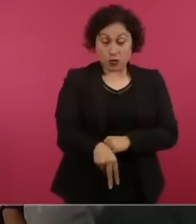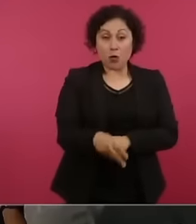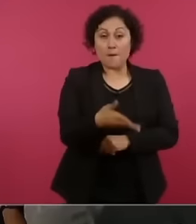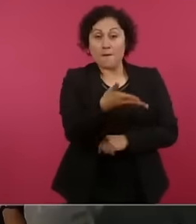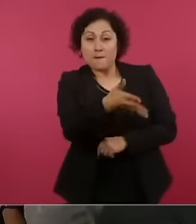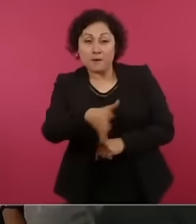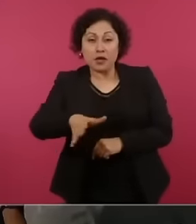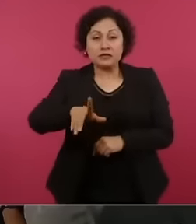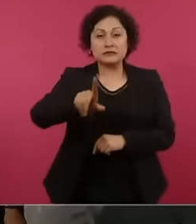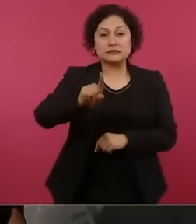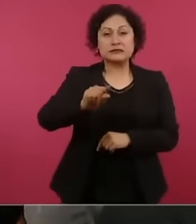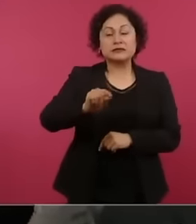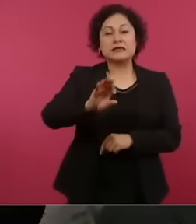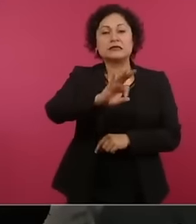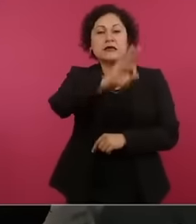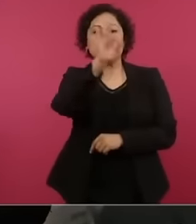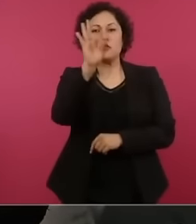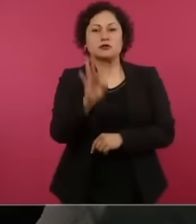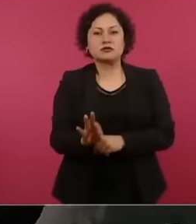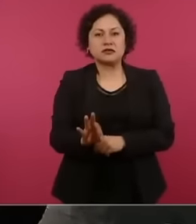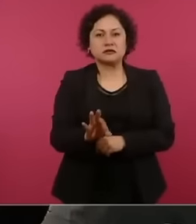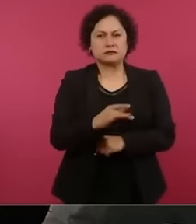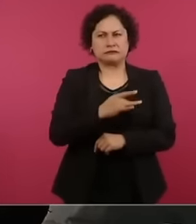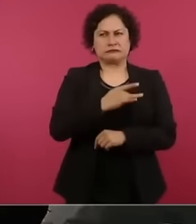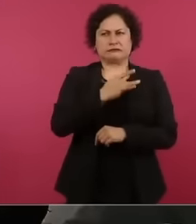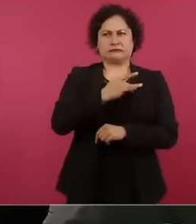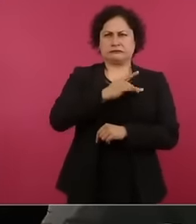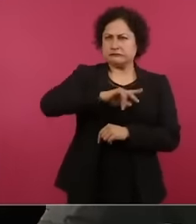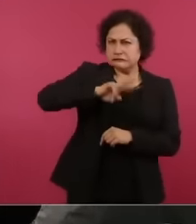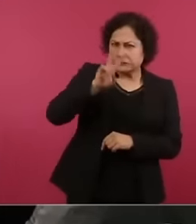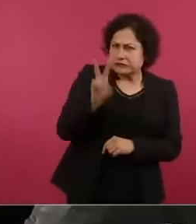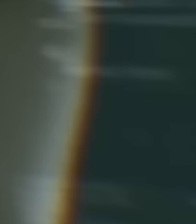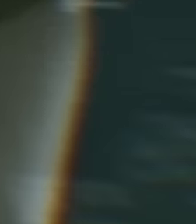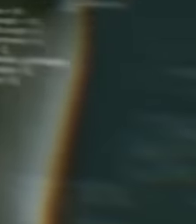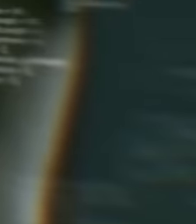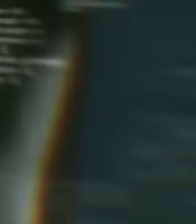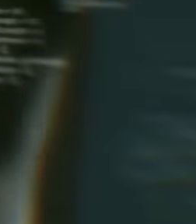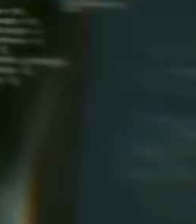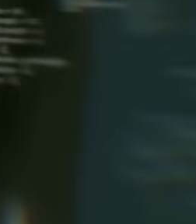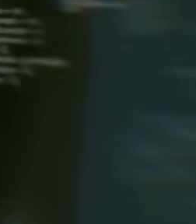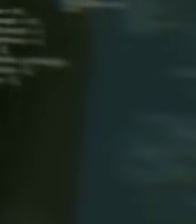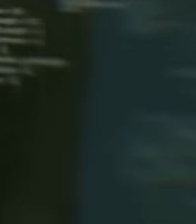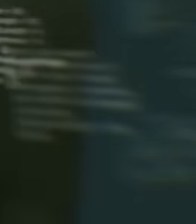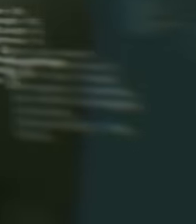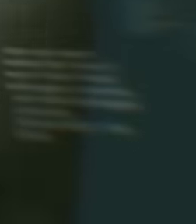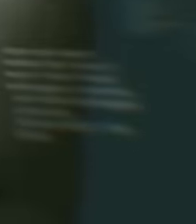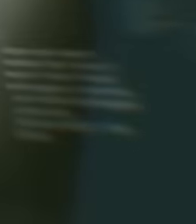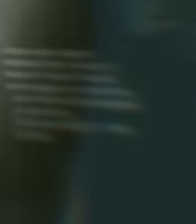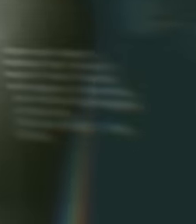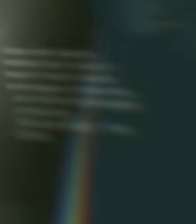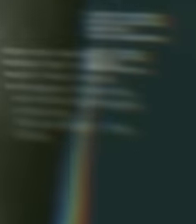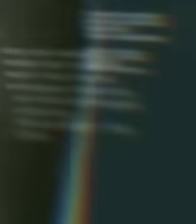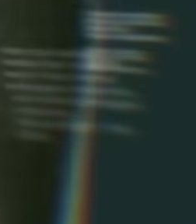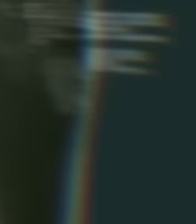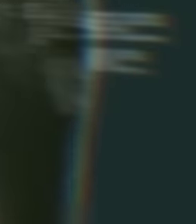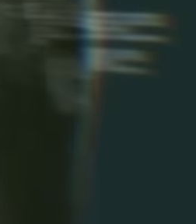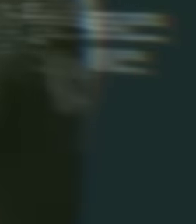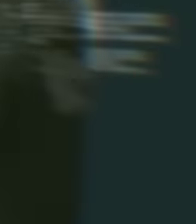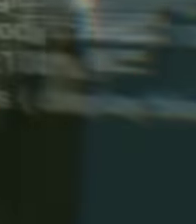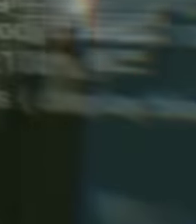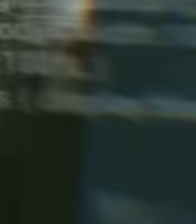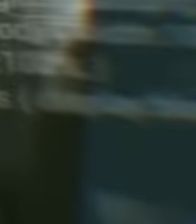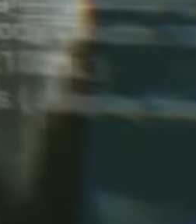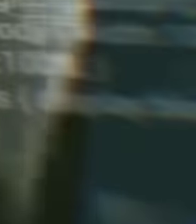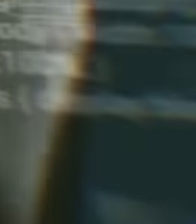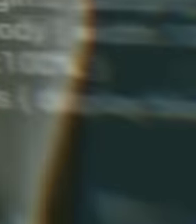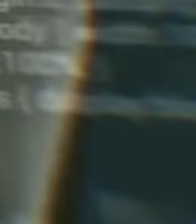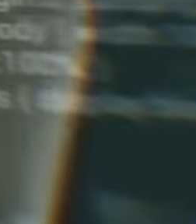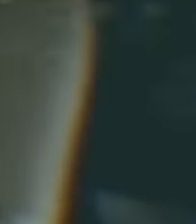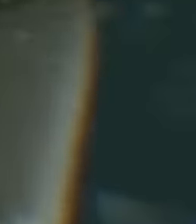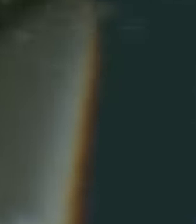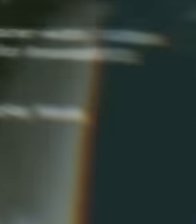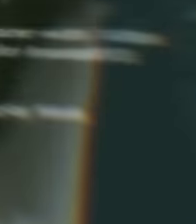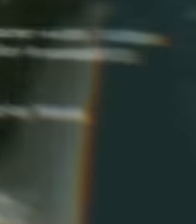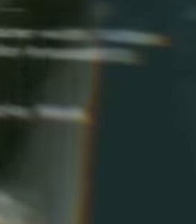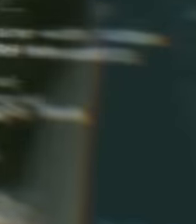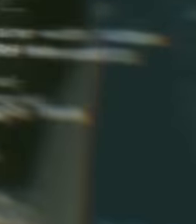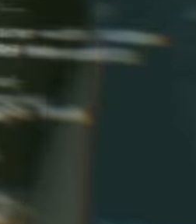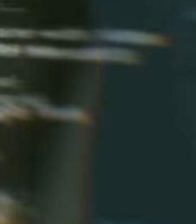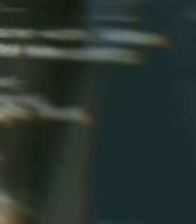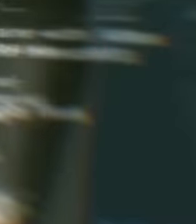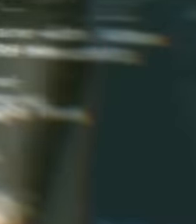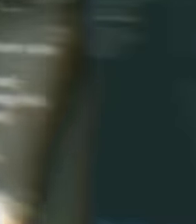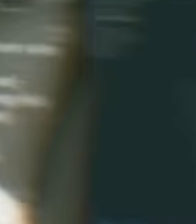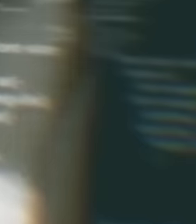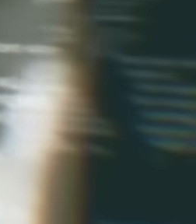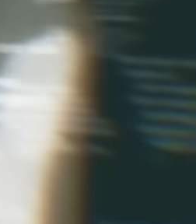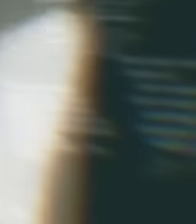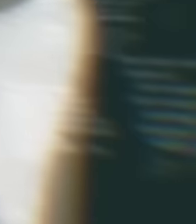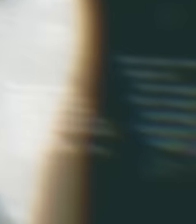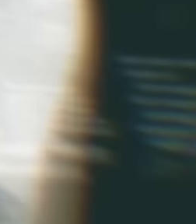today and into the future This is going to continue growing and evolving